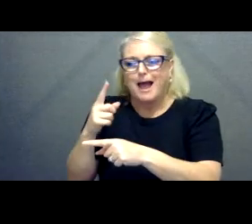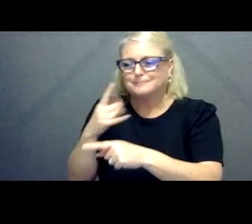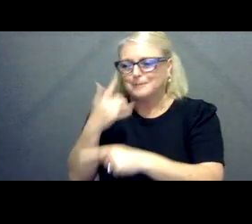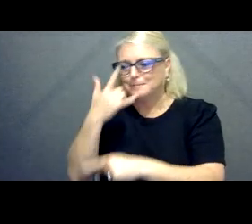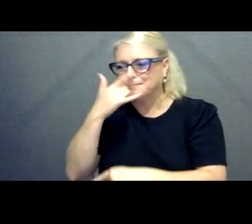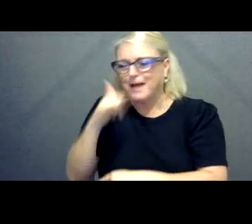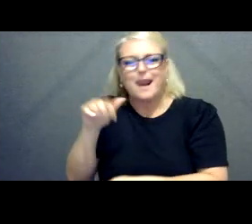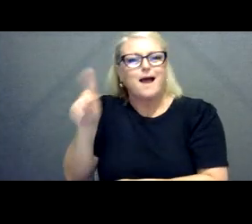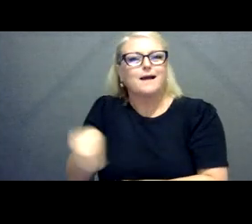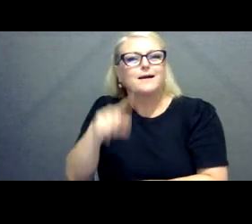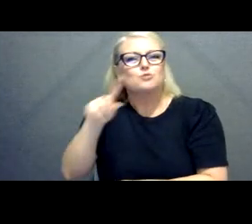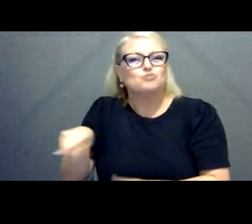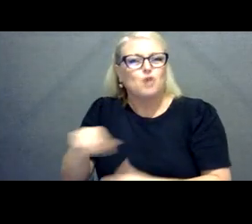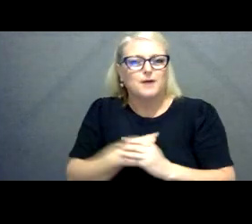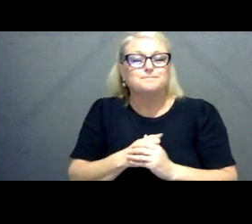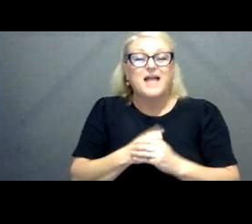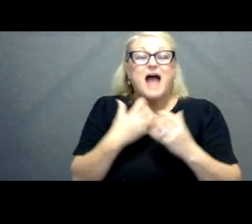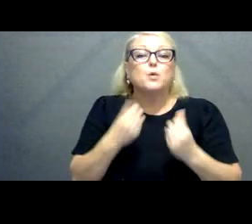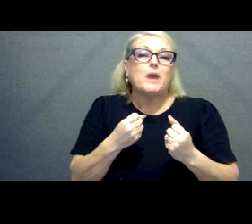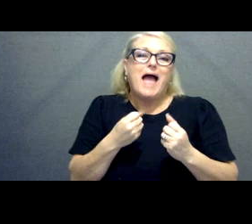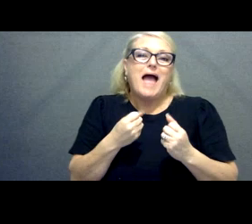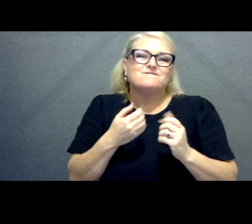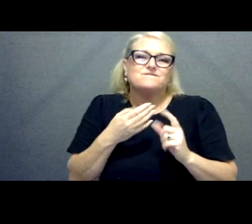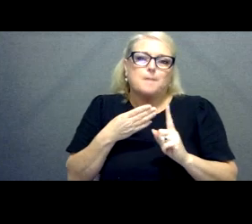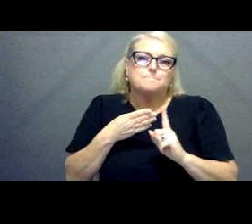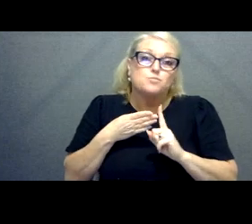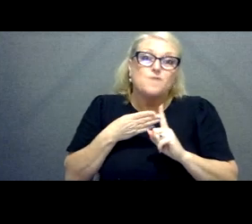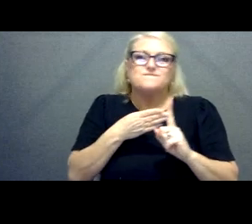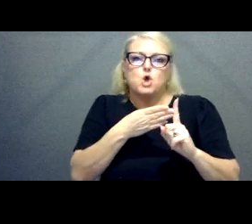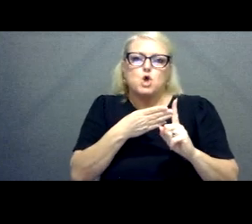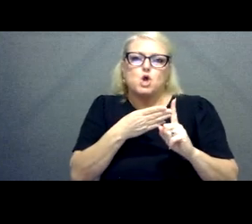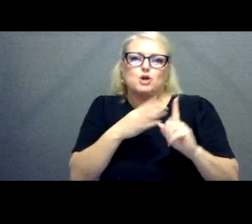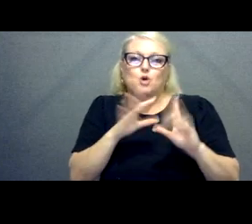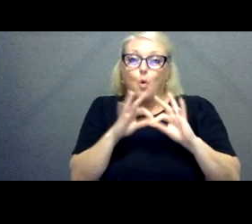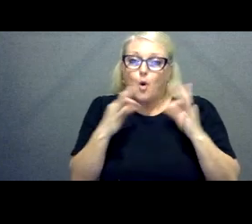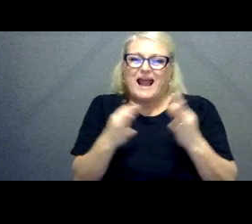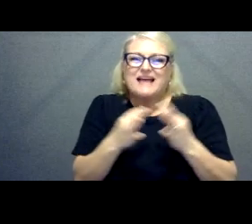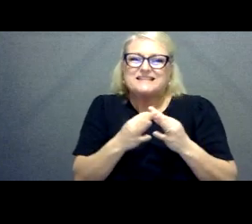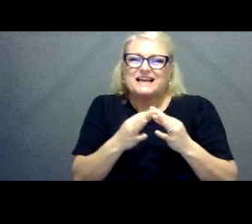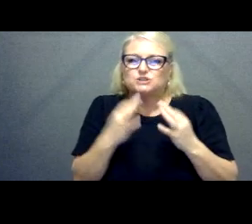thank you to any of our preferred suppliers who are on online today we wouldn't be able to deliver